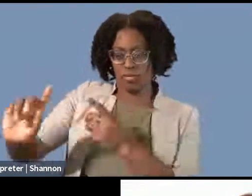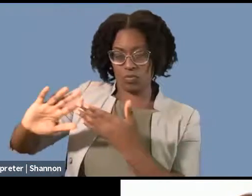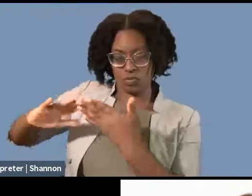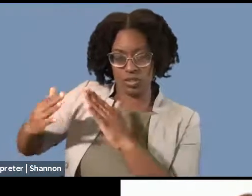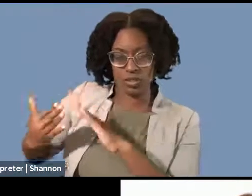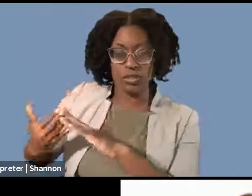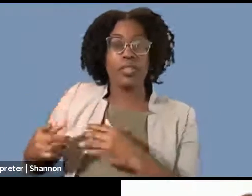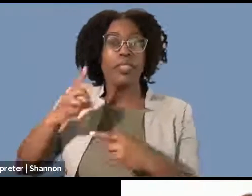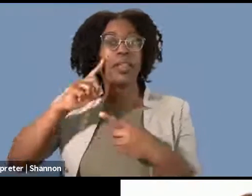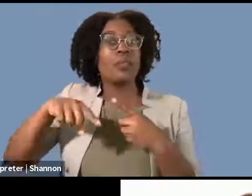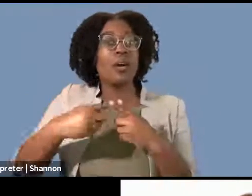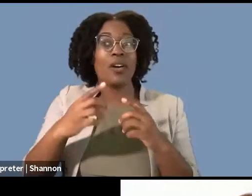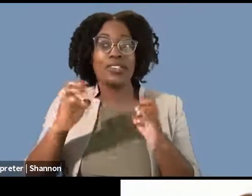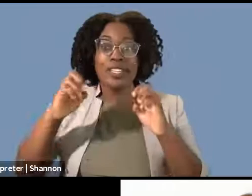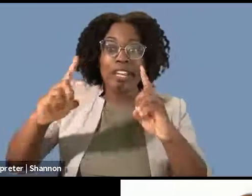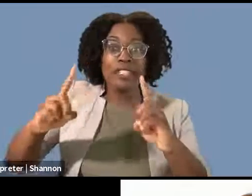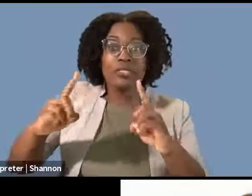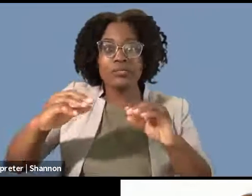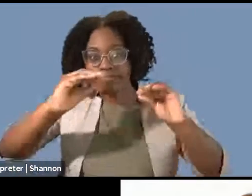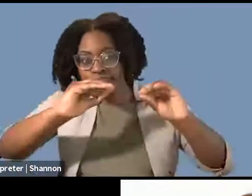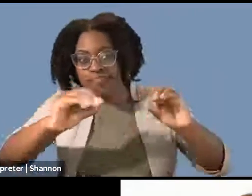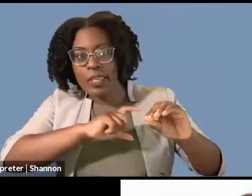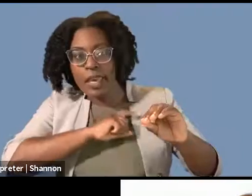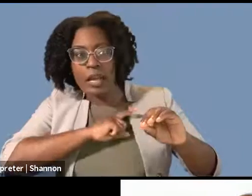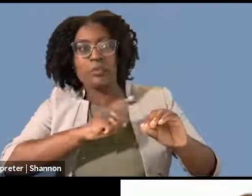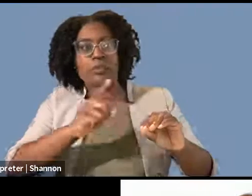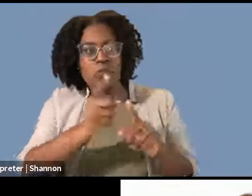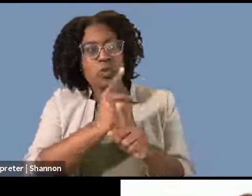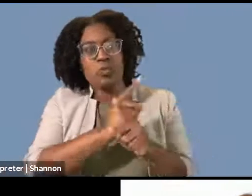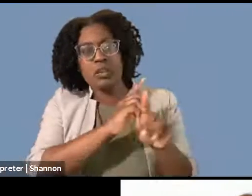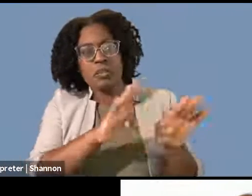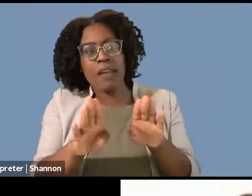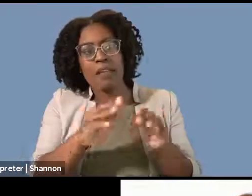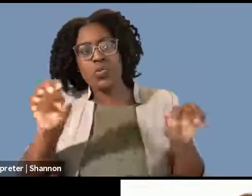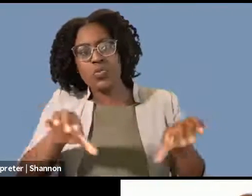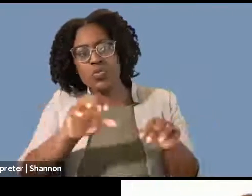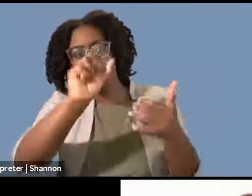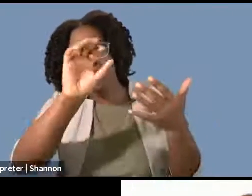taking action can be everything from marching to you know giving money to organizations,